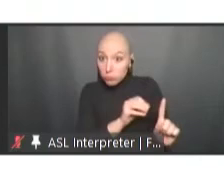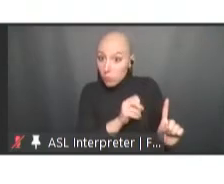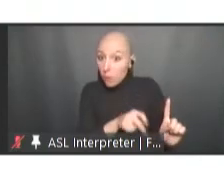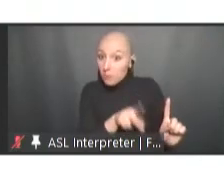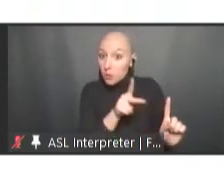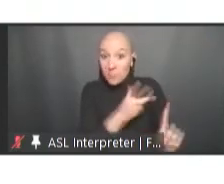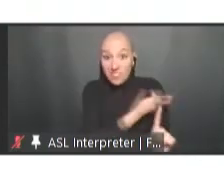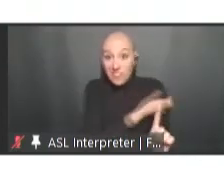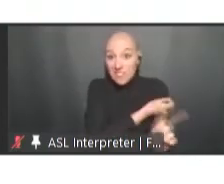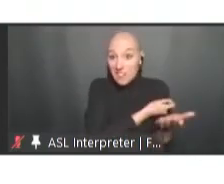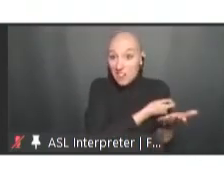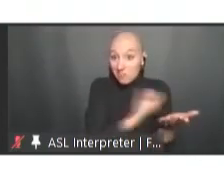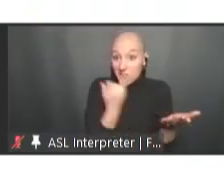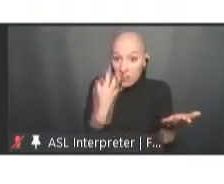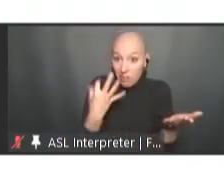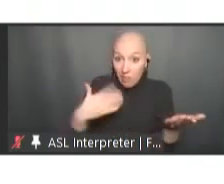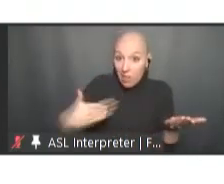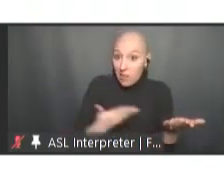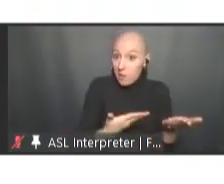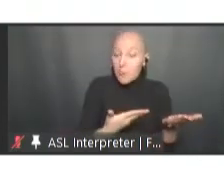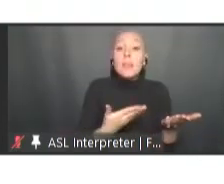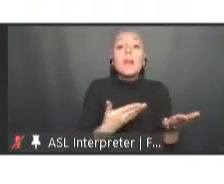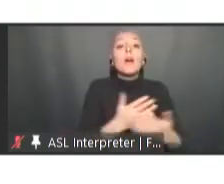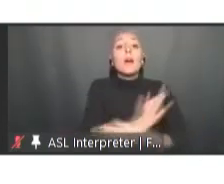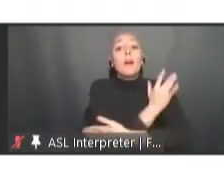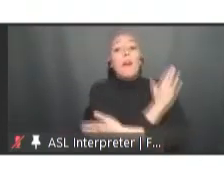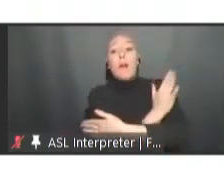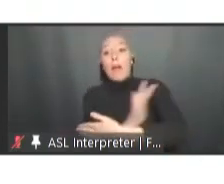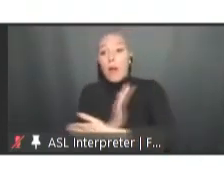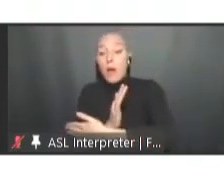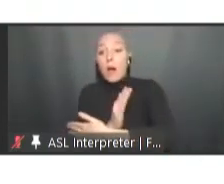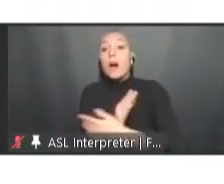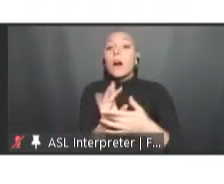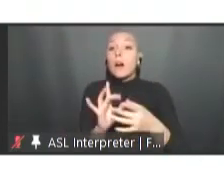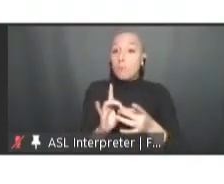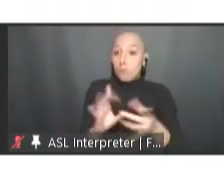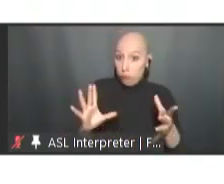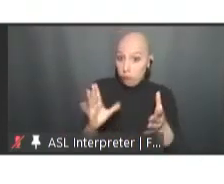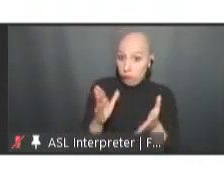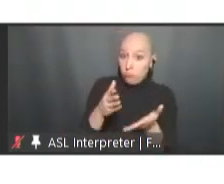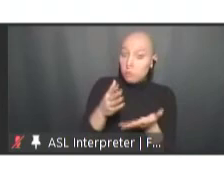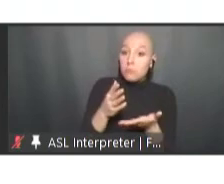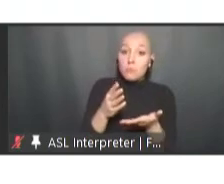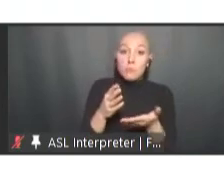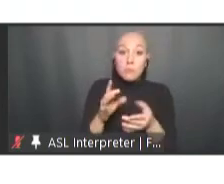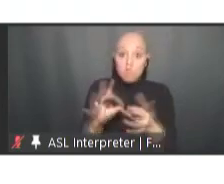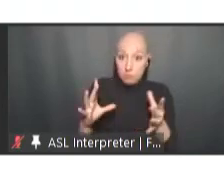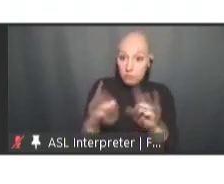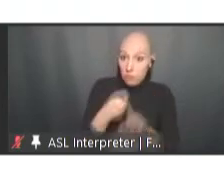then we moved into vaccination at discharge, educating patients and their families about the